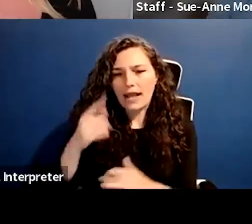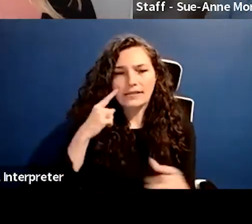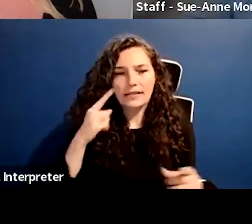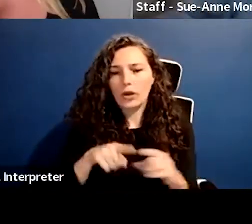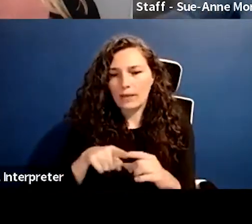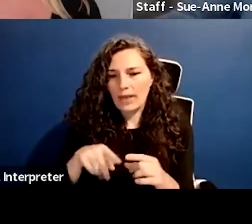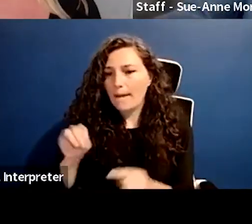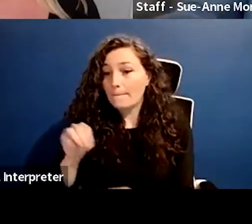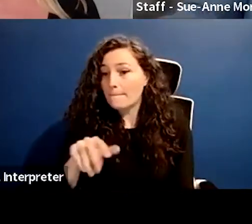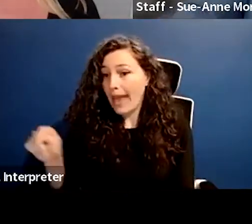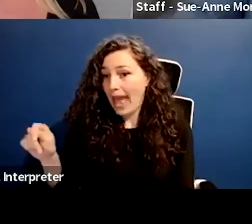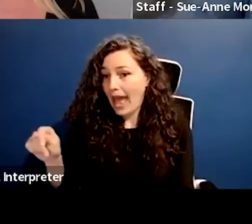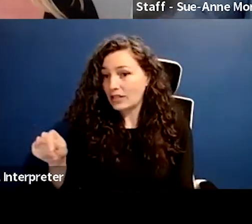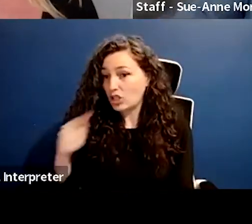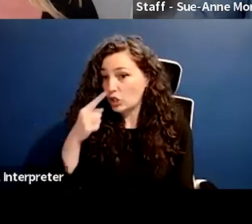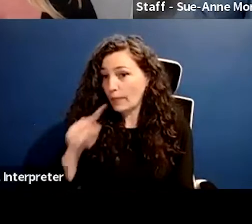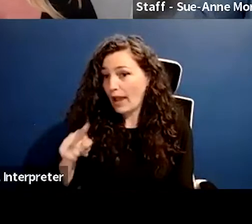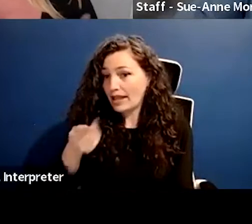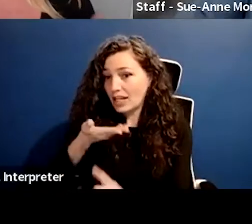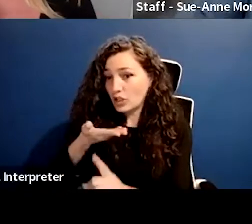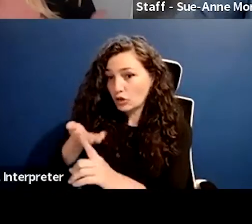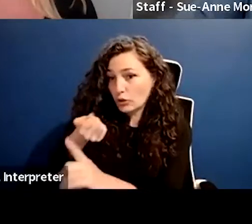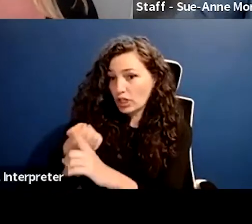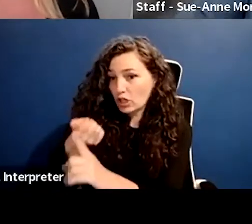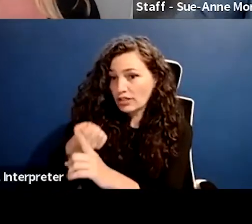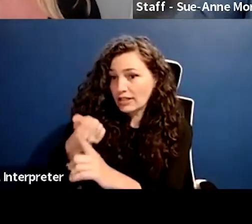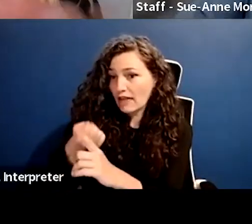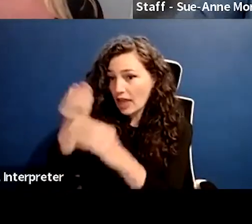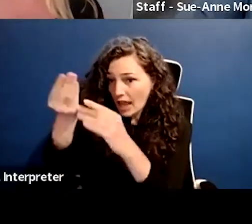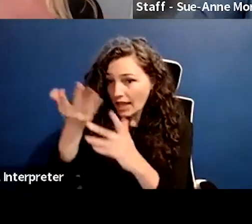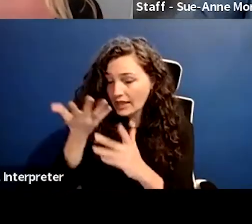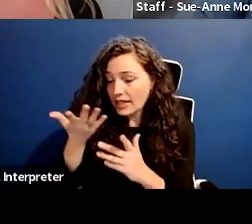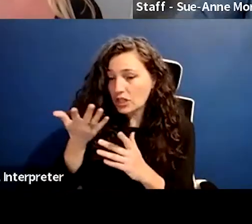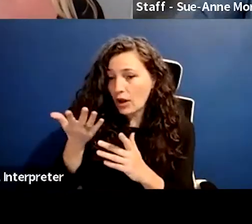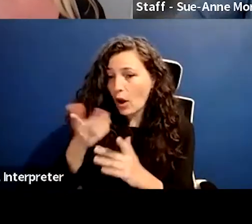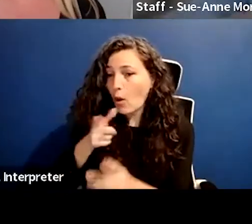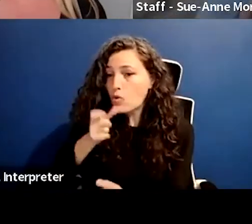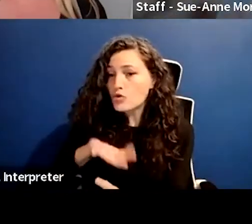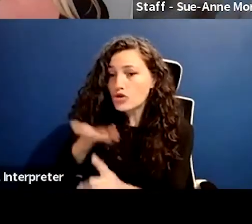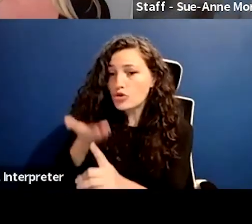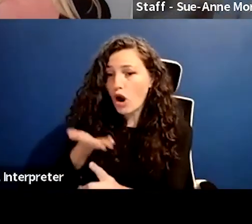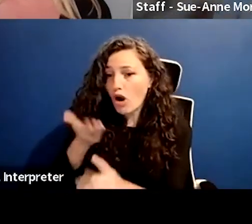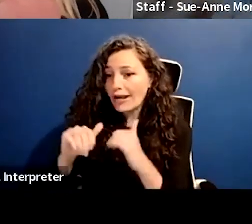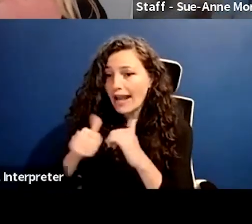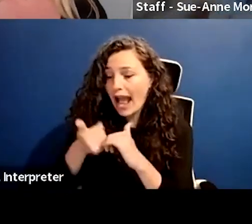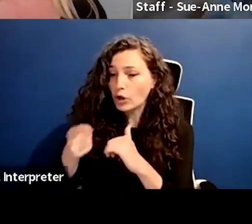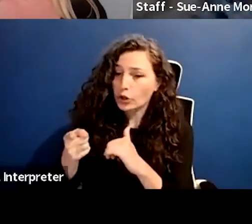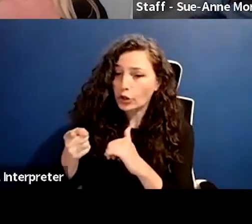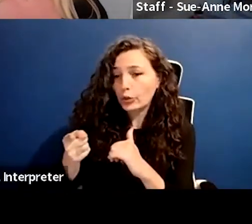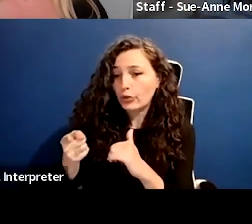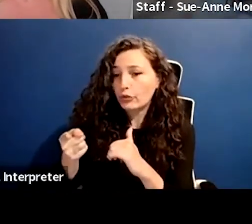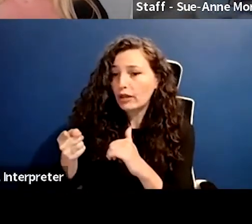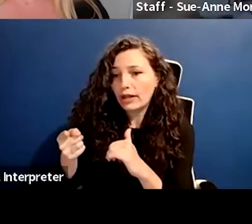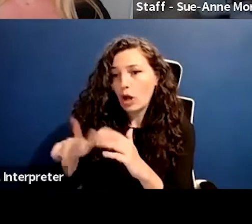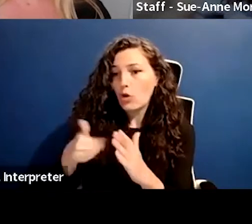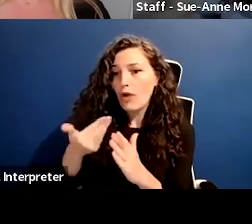do you mind just introducing yourself and giving folks a better sense of who you are and how you come to this point in your career?